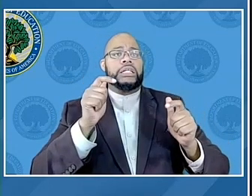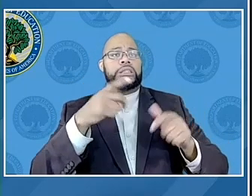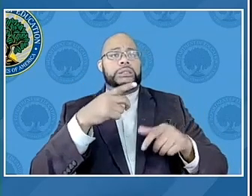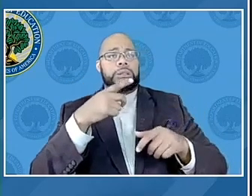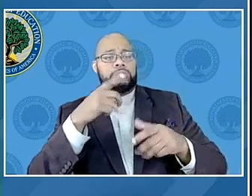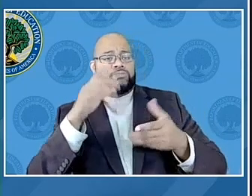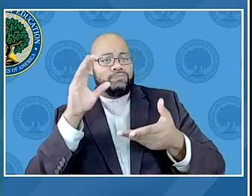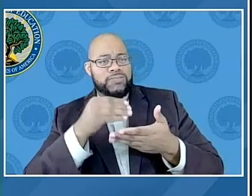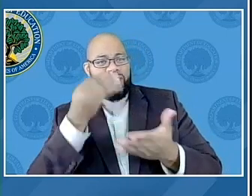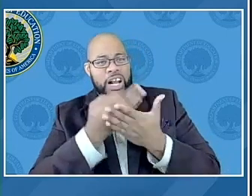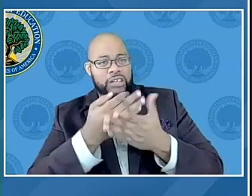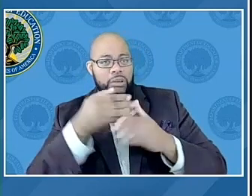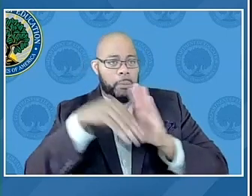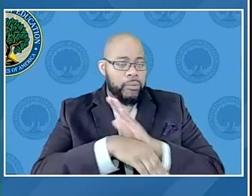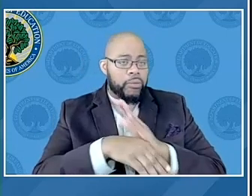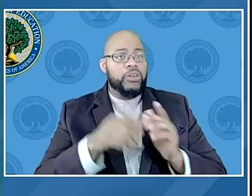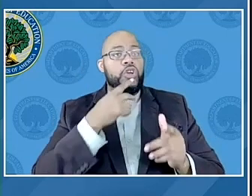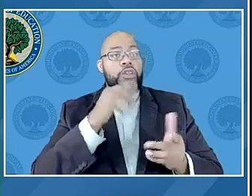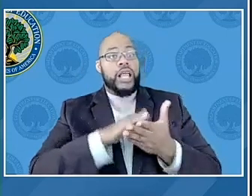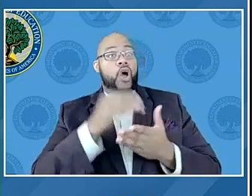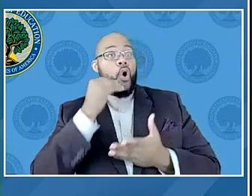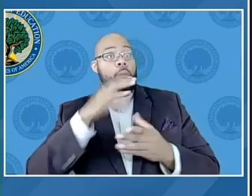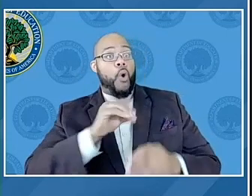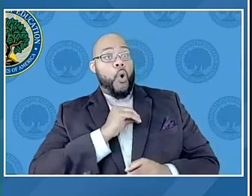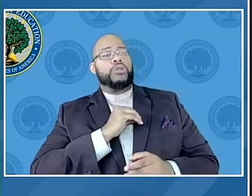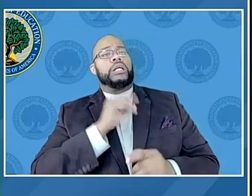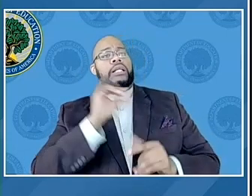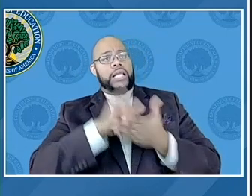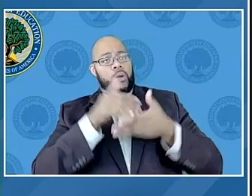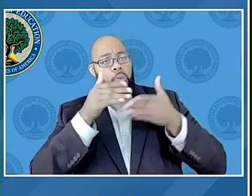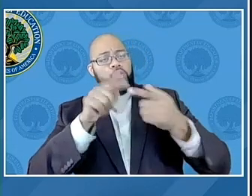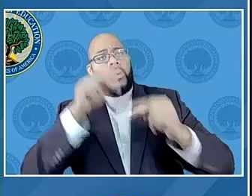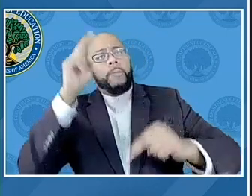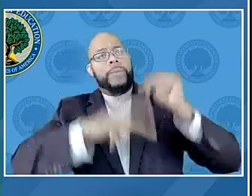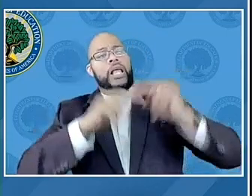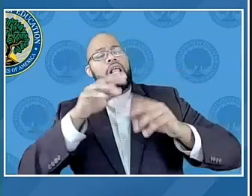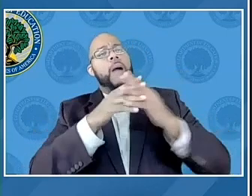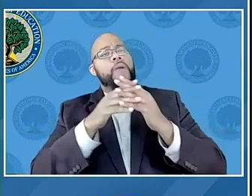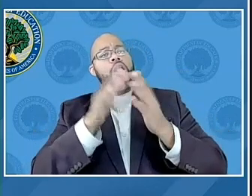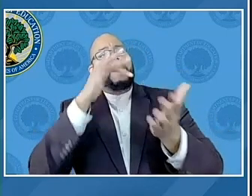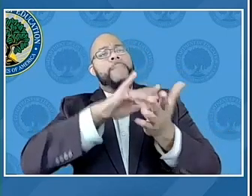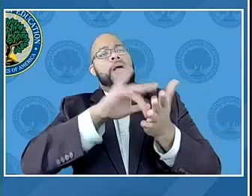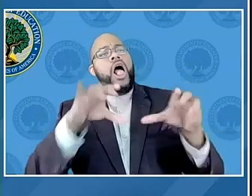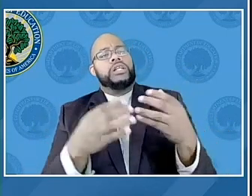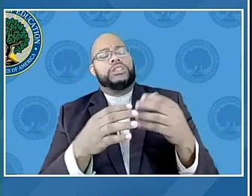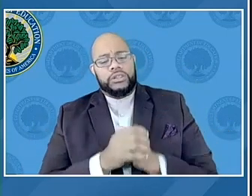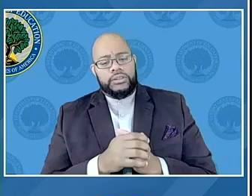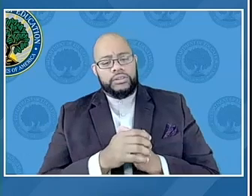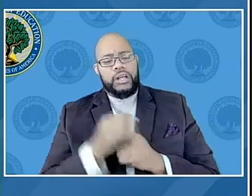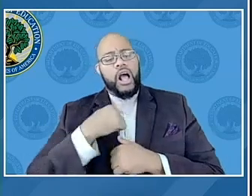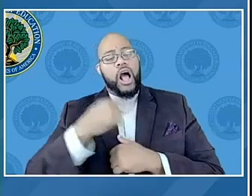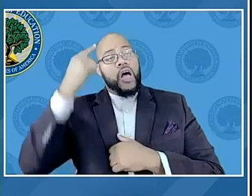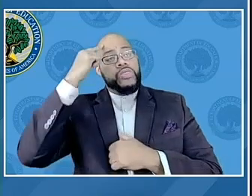homeownership was a path towards, you know, building up the American middle class. I think that we're at a crossroads